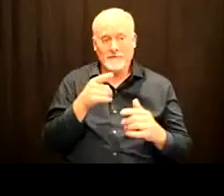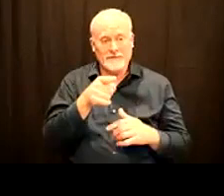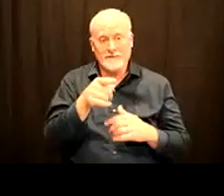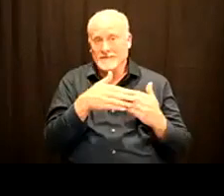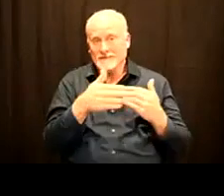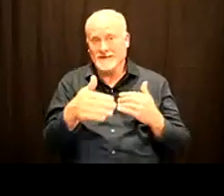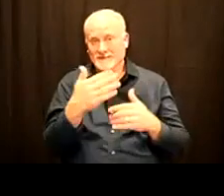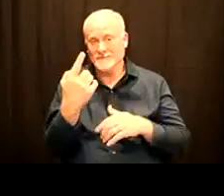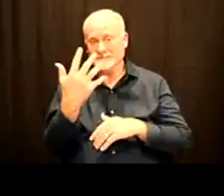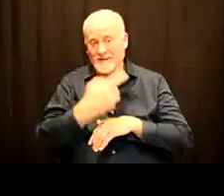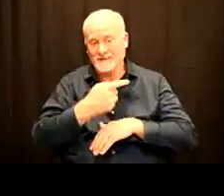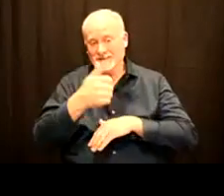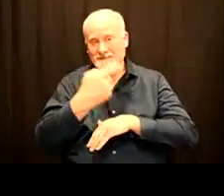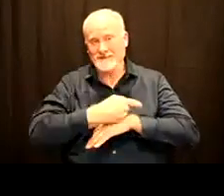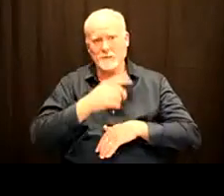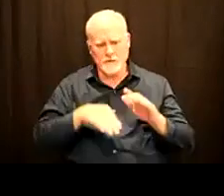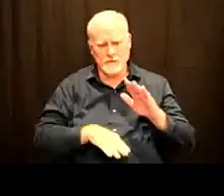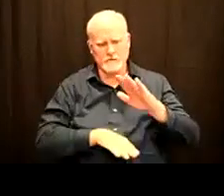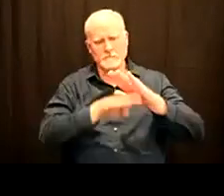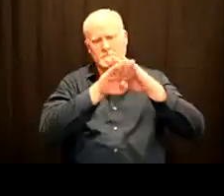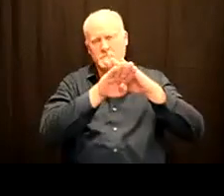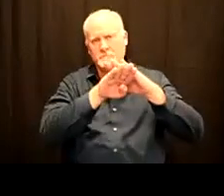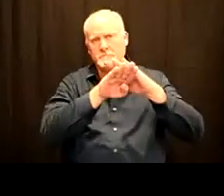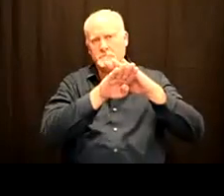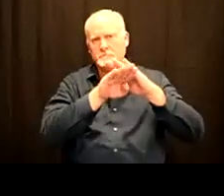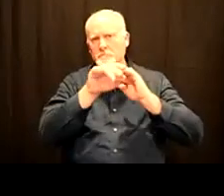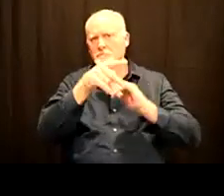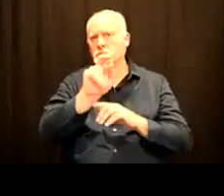to ten days we'll be able to see that the case numbers are really leveling off and coming back